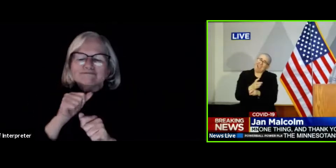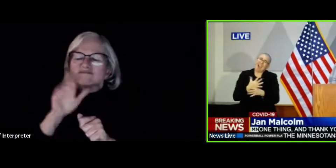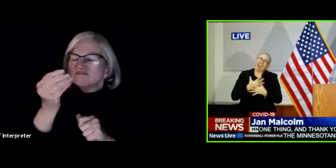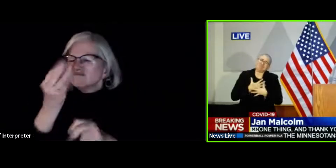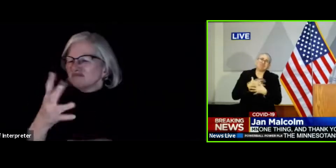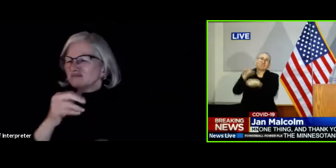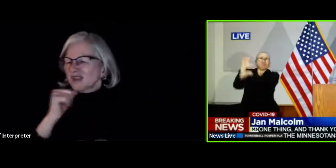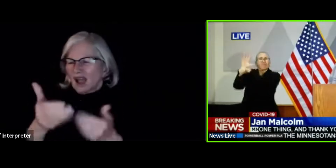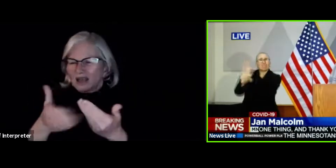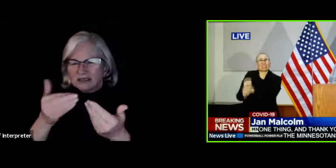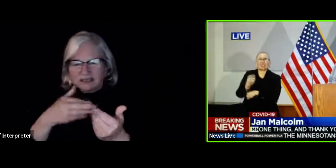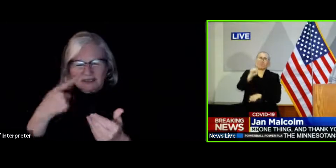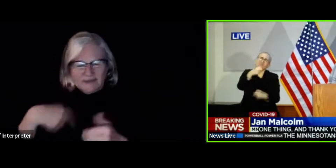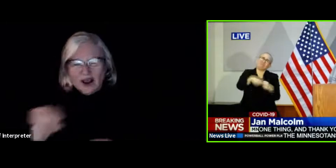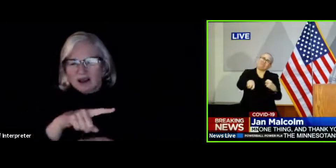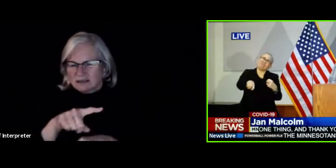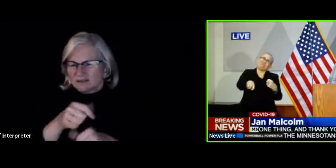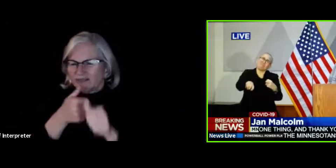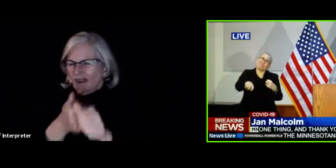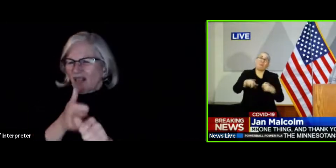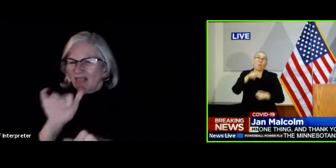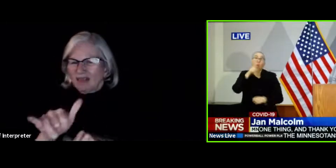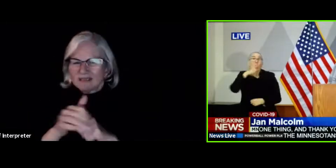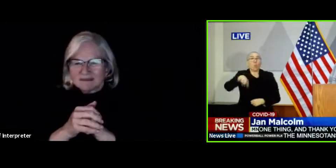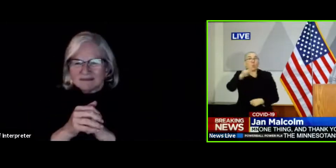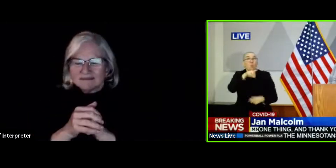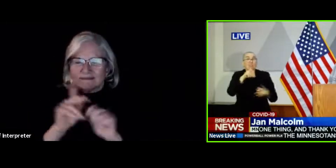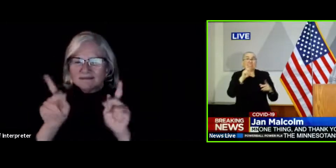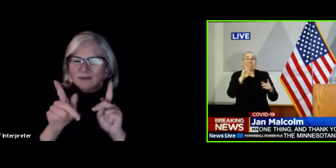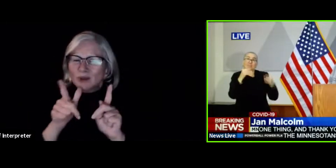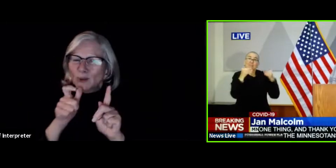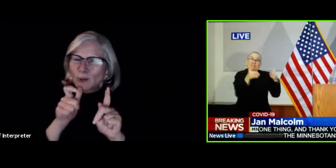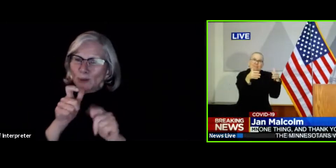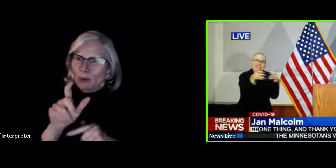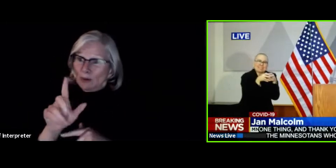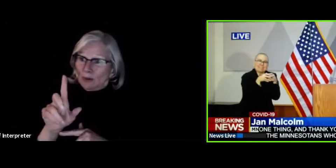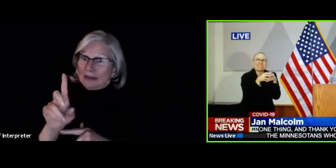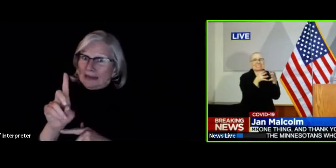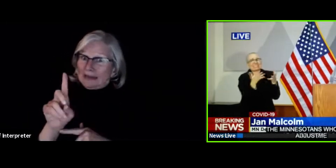WHO DID GATHER, WE WOULD OBVIOUSLY PEOPLE TO KEEP